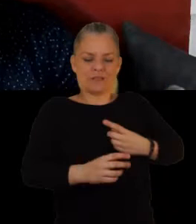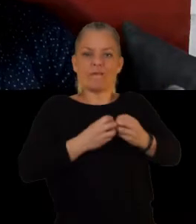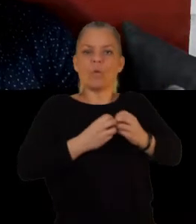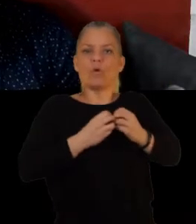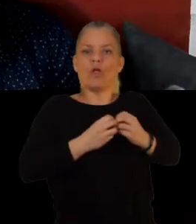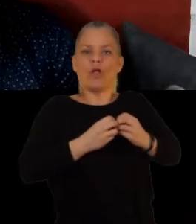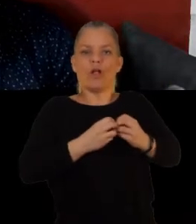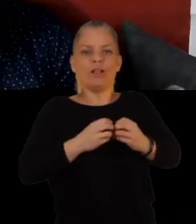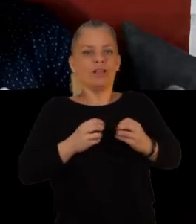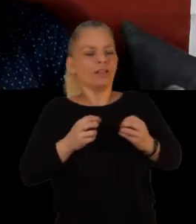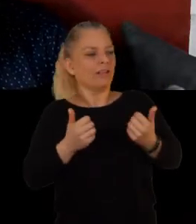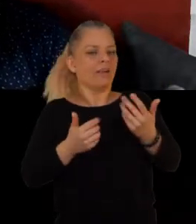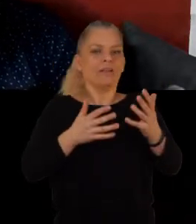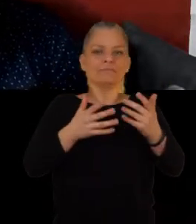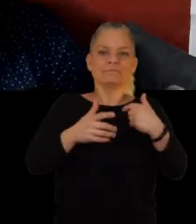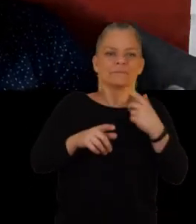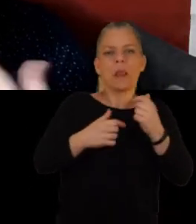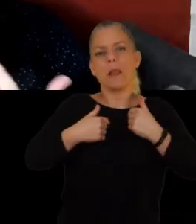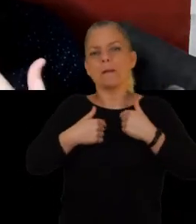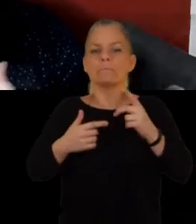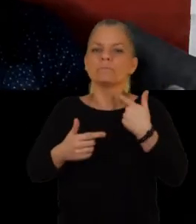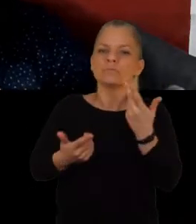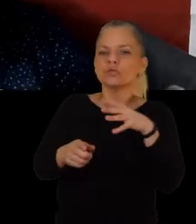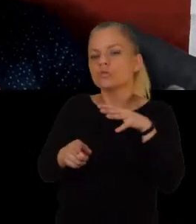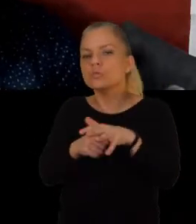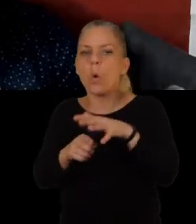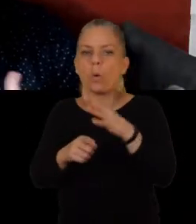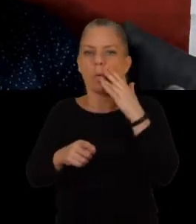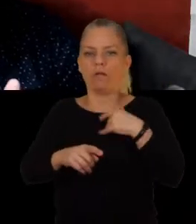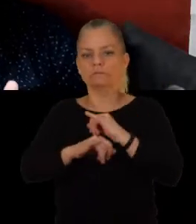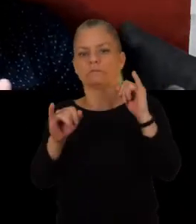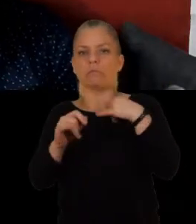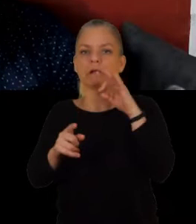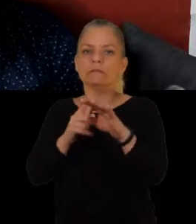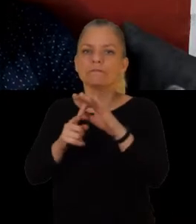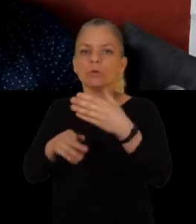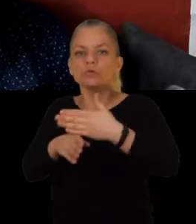self-worth and for me like um i always make a joke i'm terrible at interviewing people for jobs and